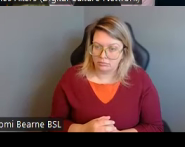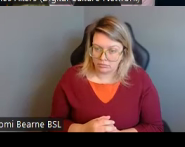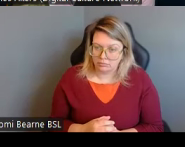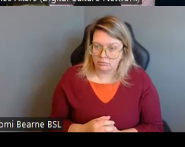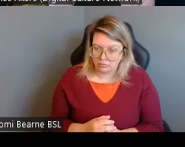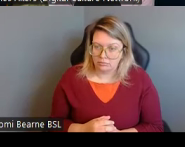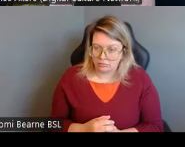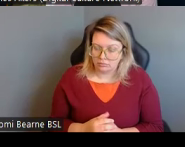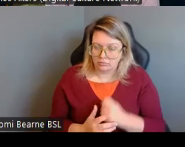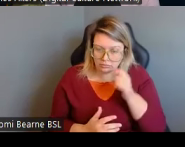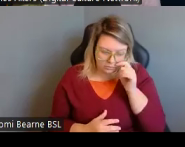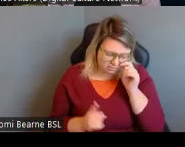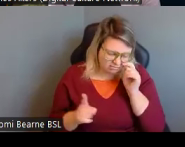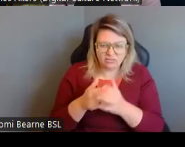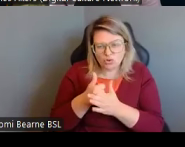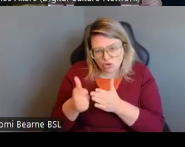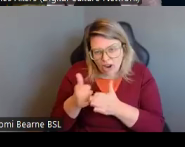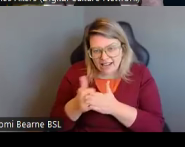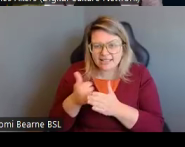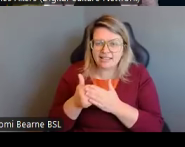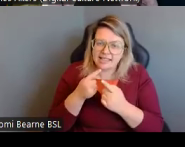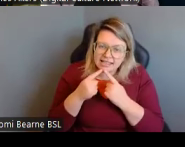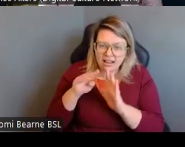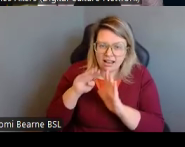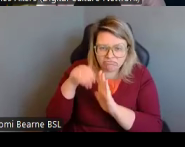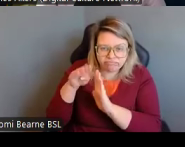I've got some trends data there, that's really cool. Joanna says, "Shares."